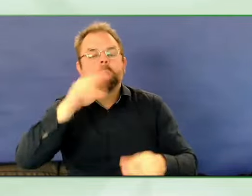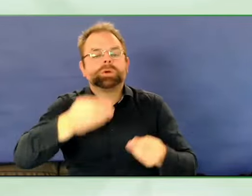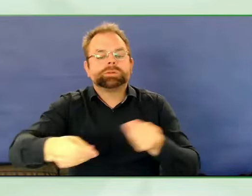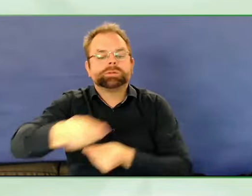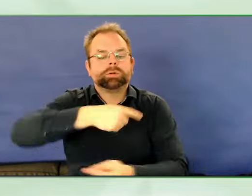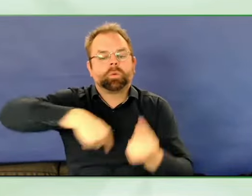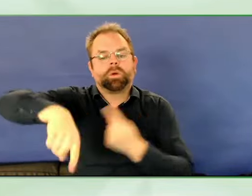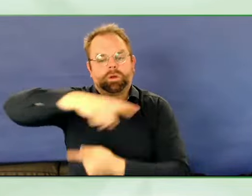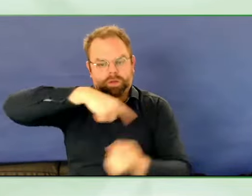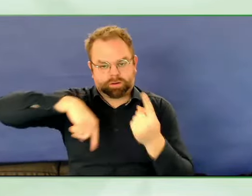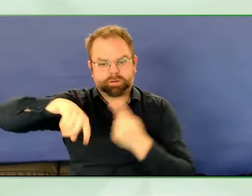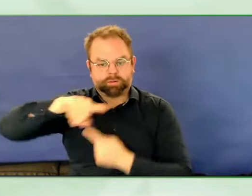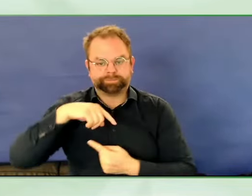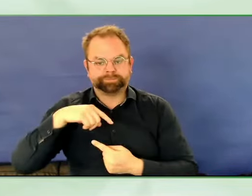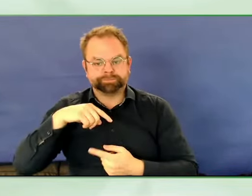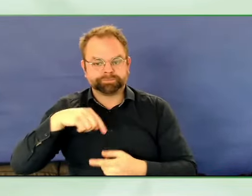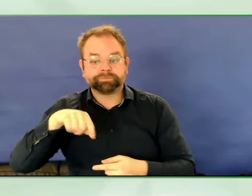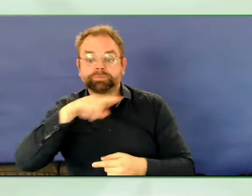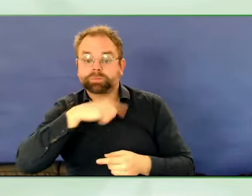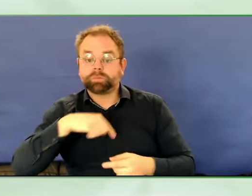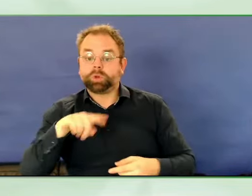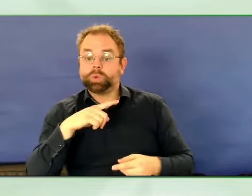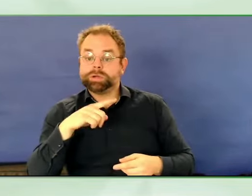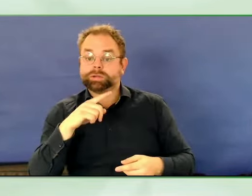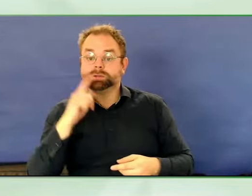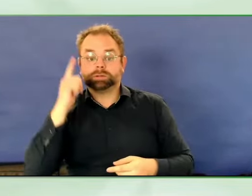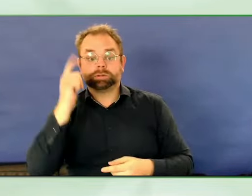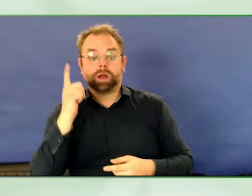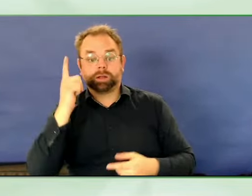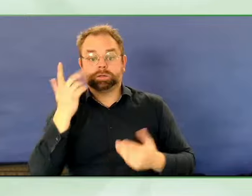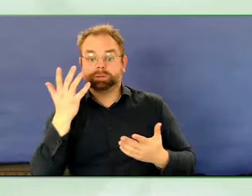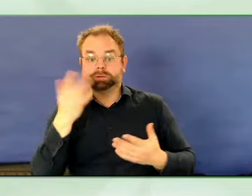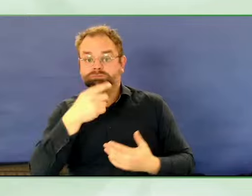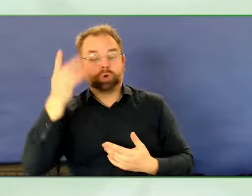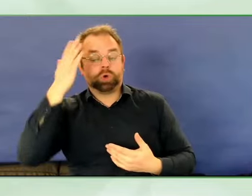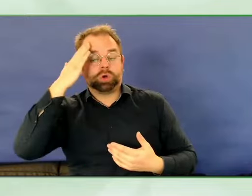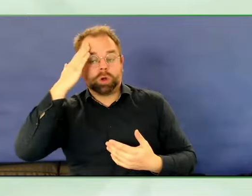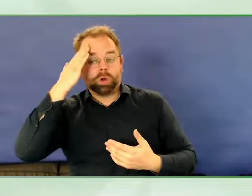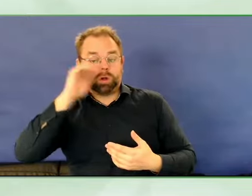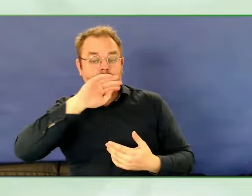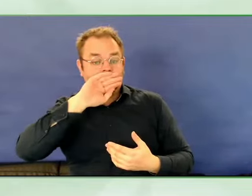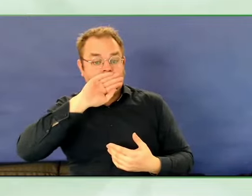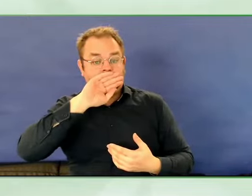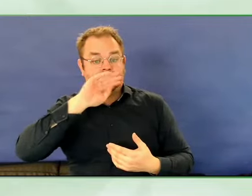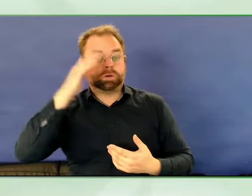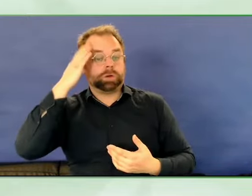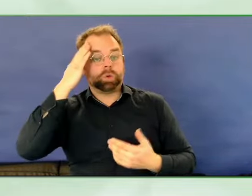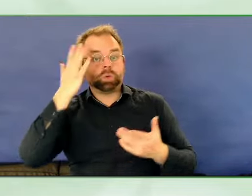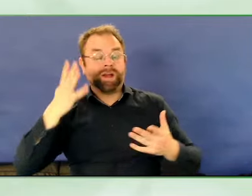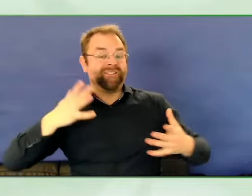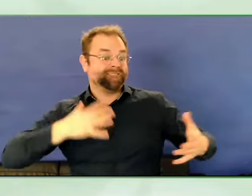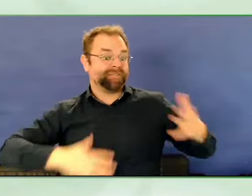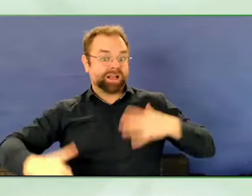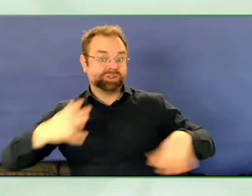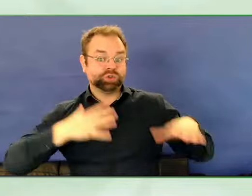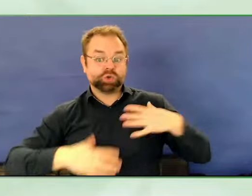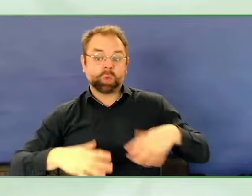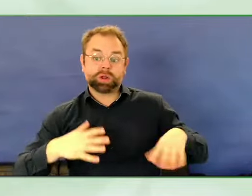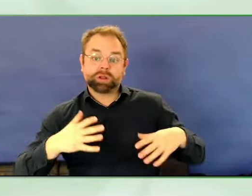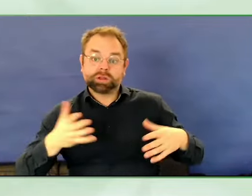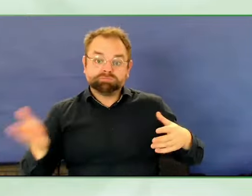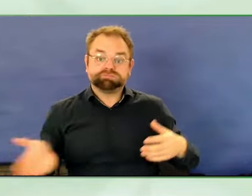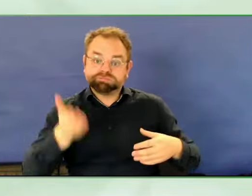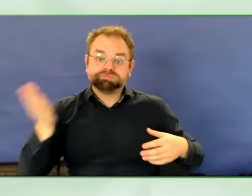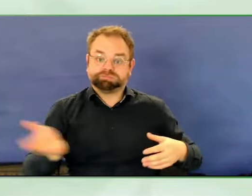Actually, fashion is accountable for 10% of global CO2 emissions and actually for 92 million